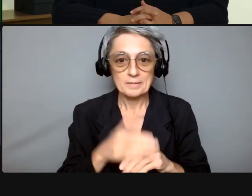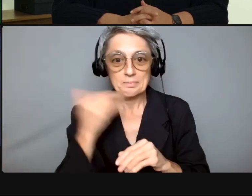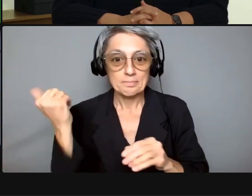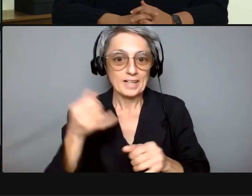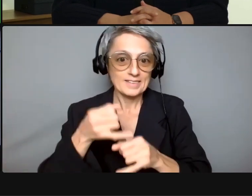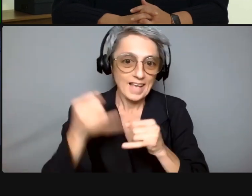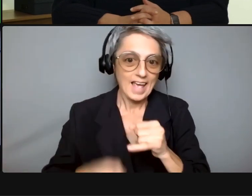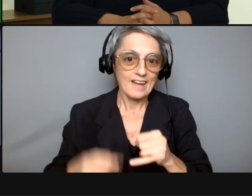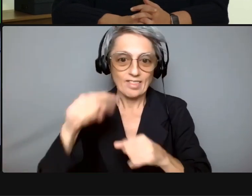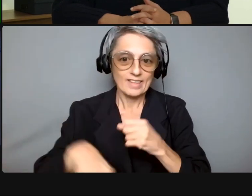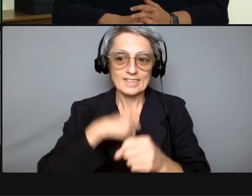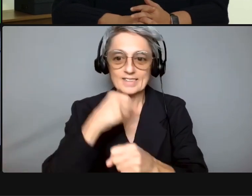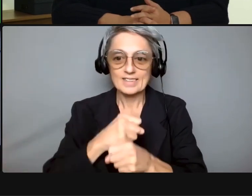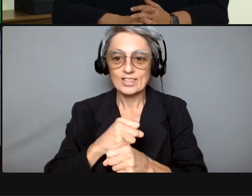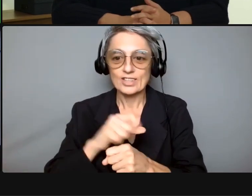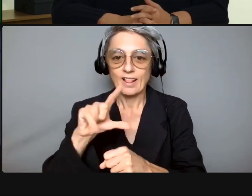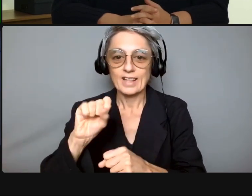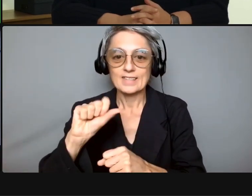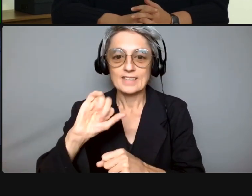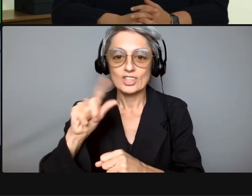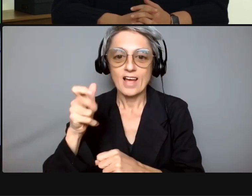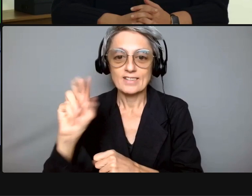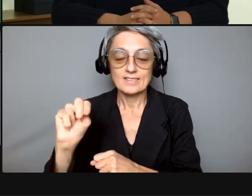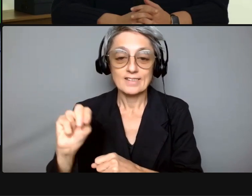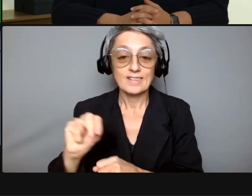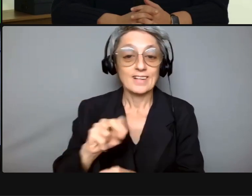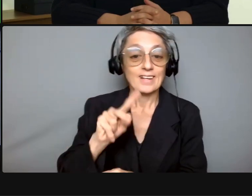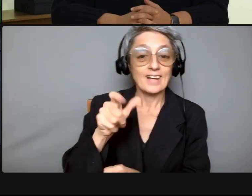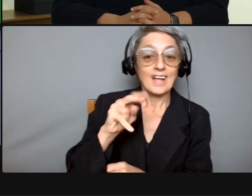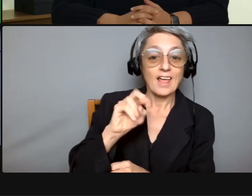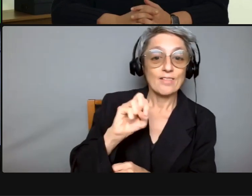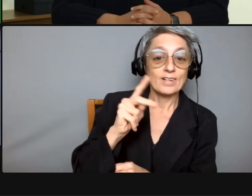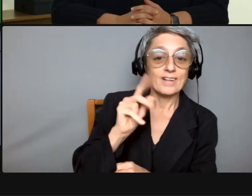going back to Katherine Hayhoe and Bill Nye and .